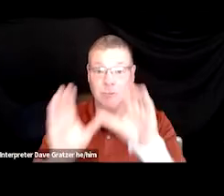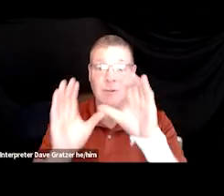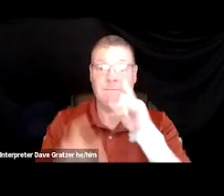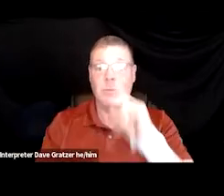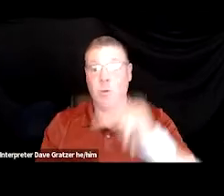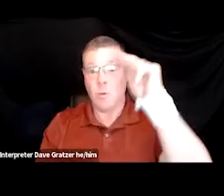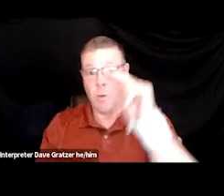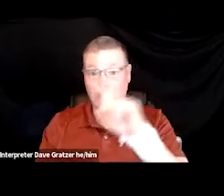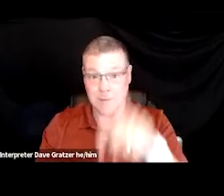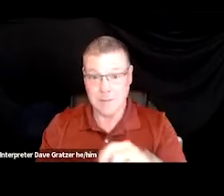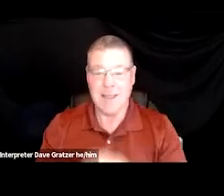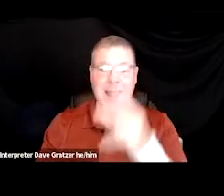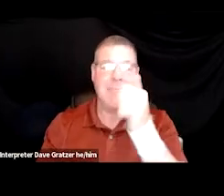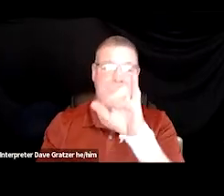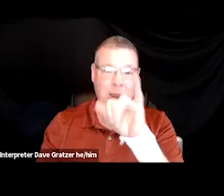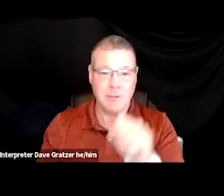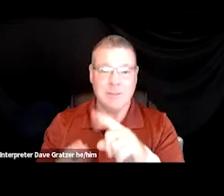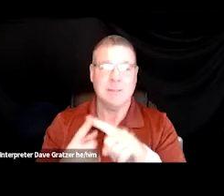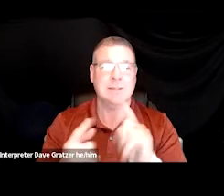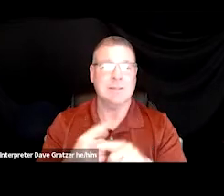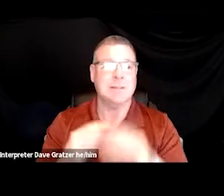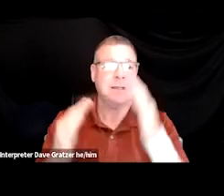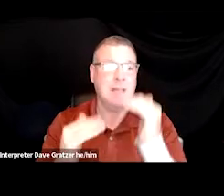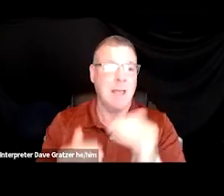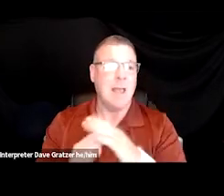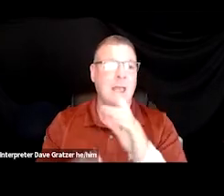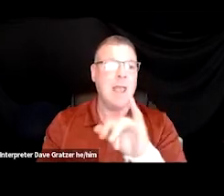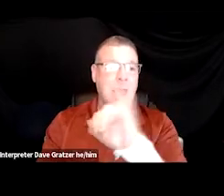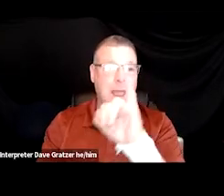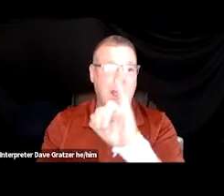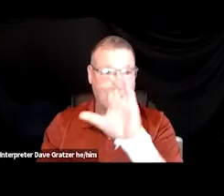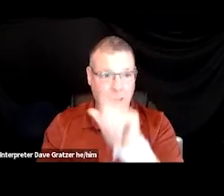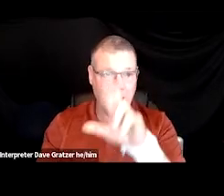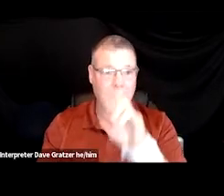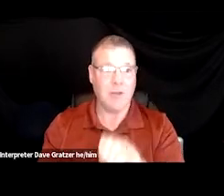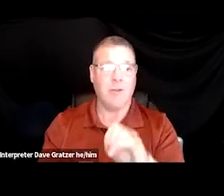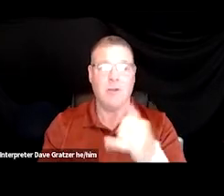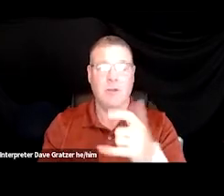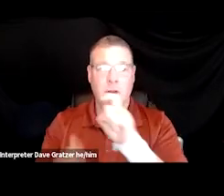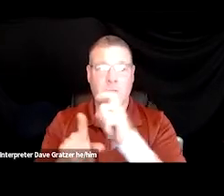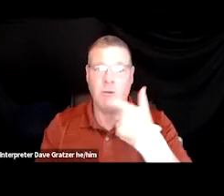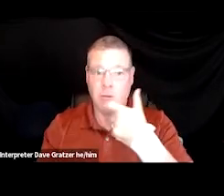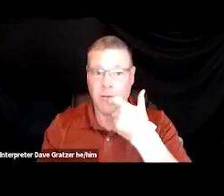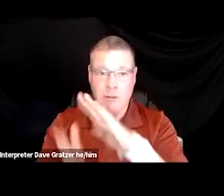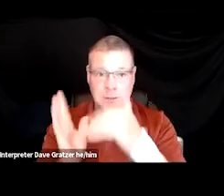the Harris Center, Integral Care, Emergence Health Network, ICare Call Center of Tarrant County.